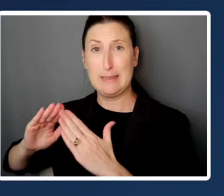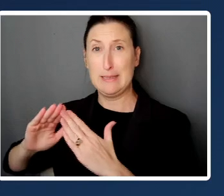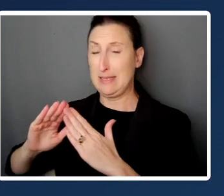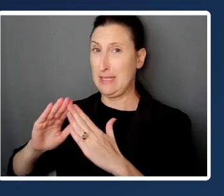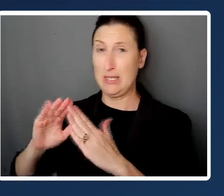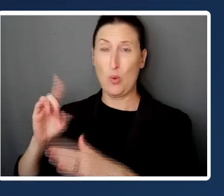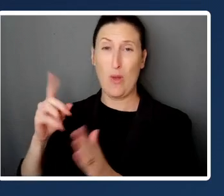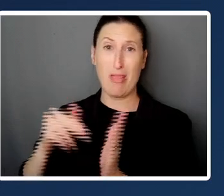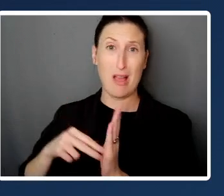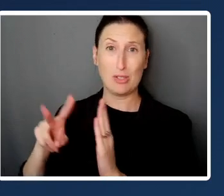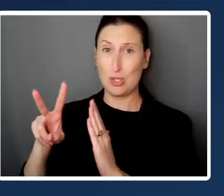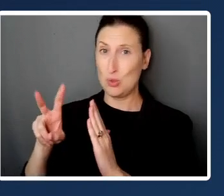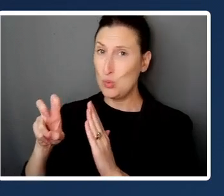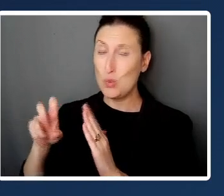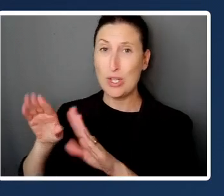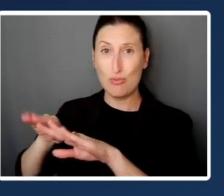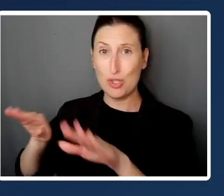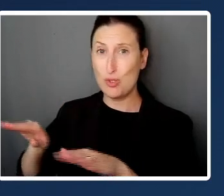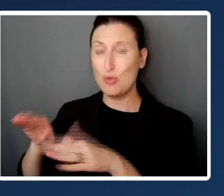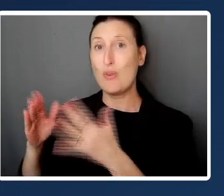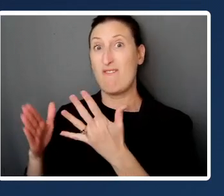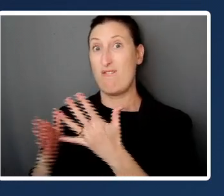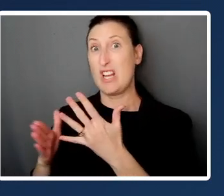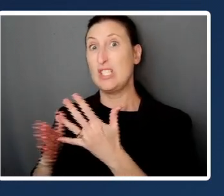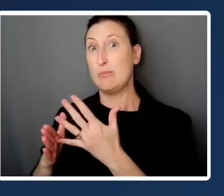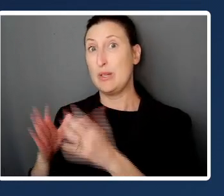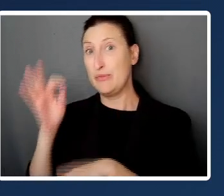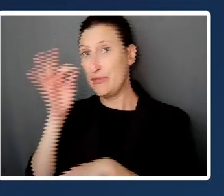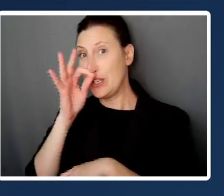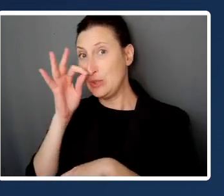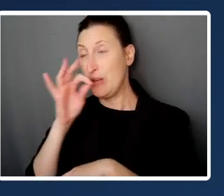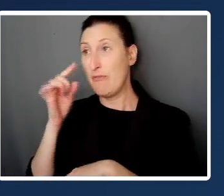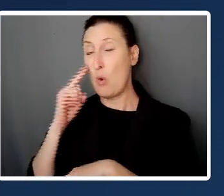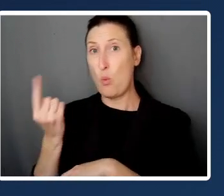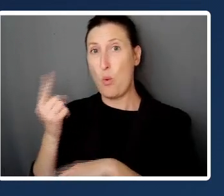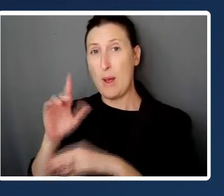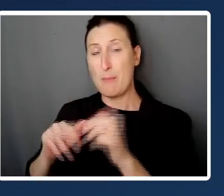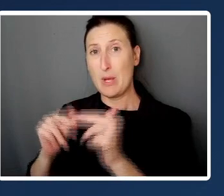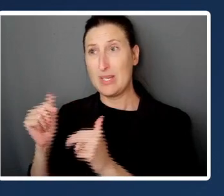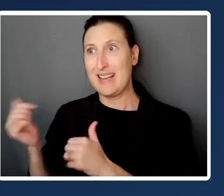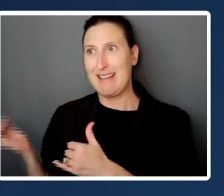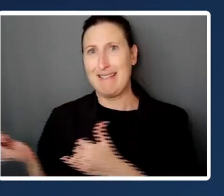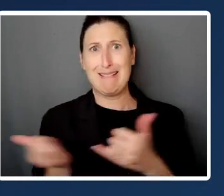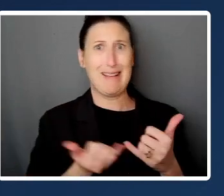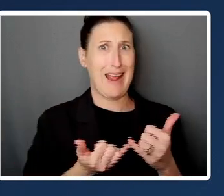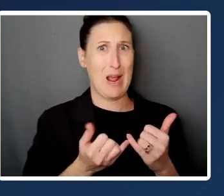under one building. And now, I'm in a school that has like just 700 K-12. And I saw a very similar